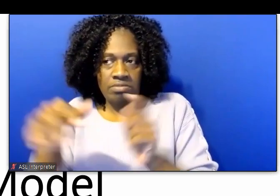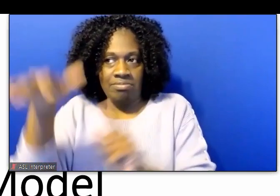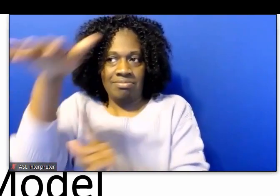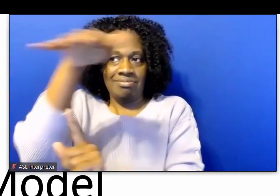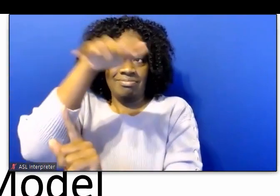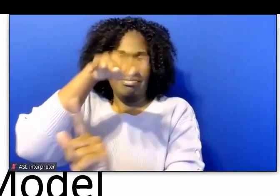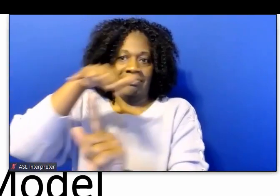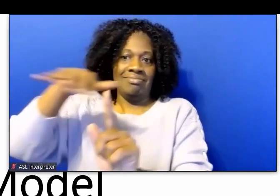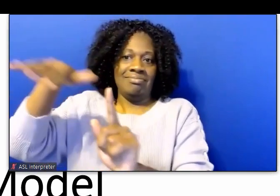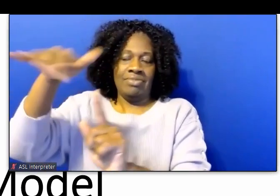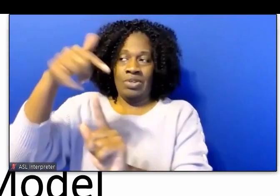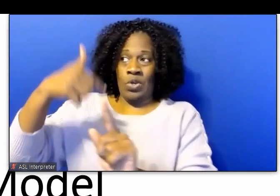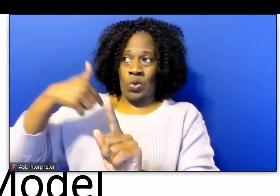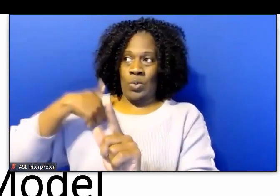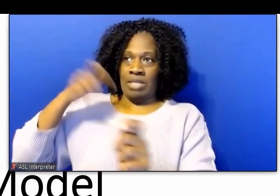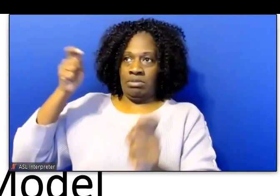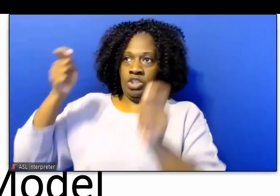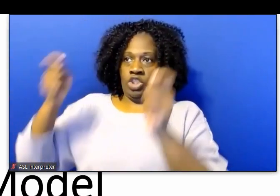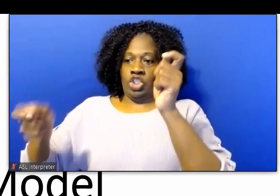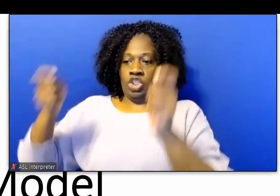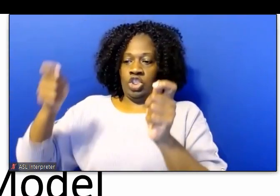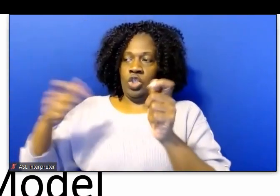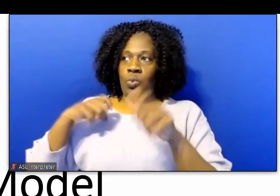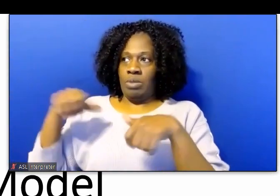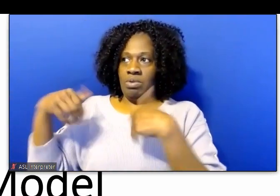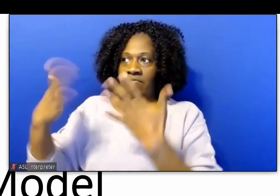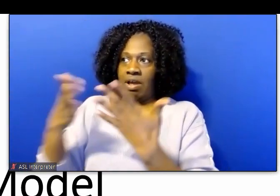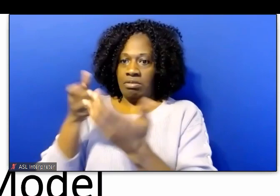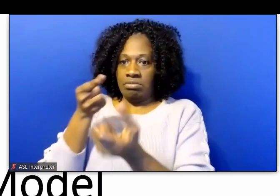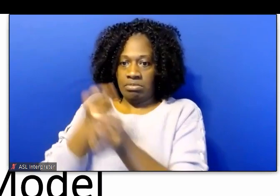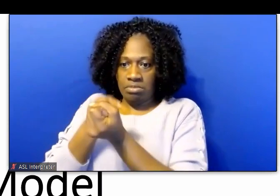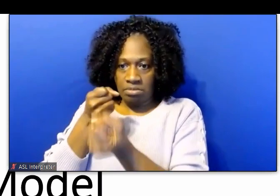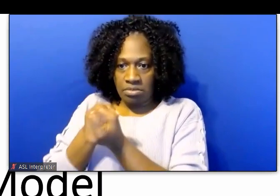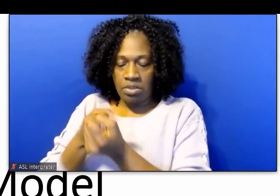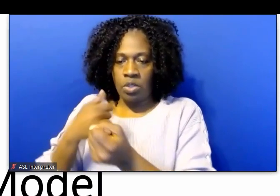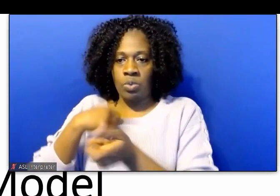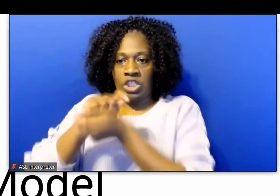We make the adjustments. We provide the accommodations. We change our thinking.